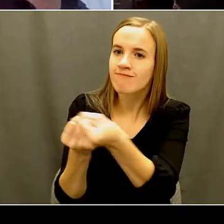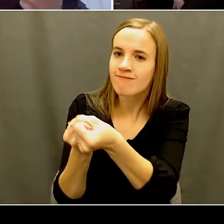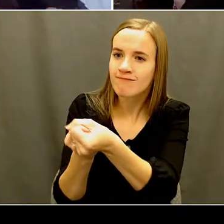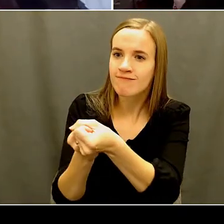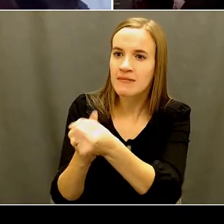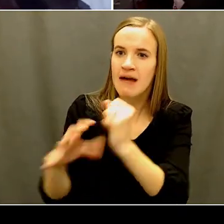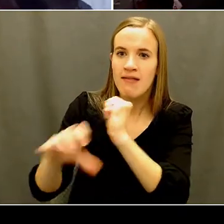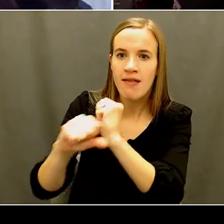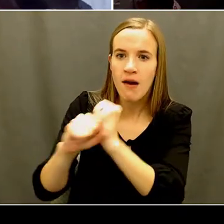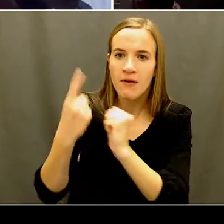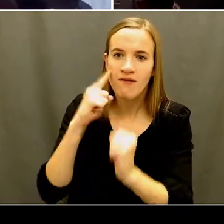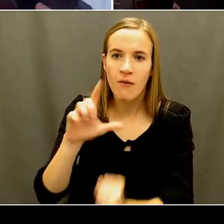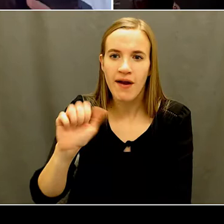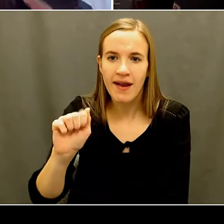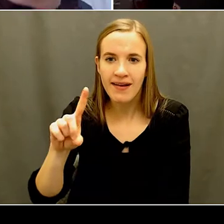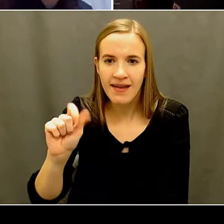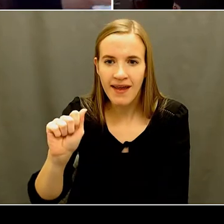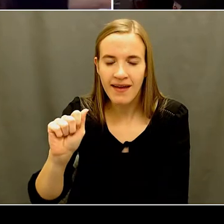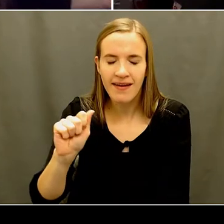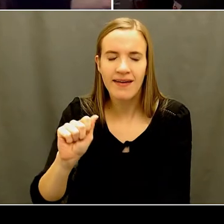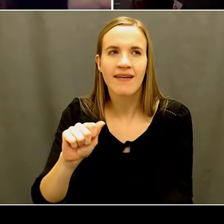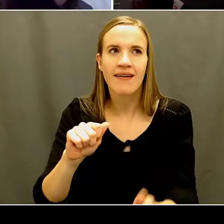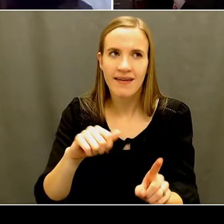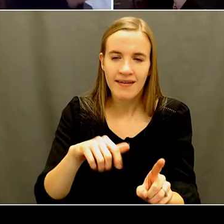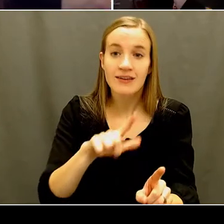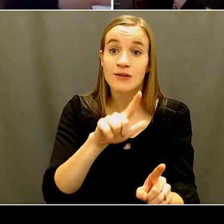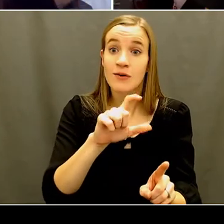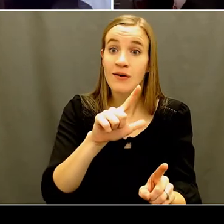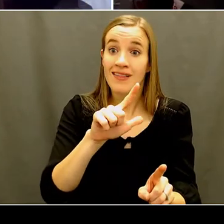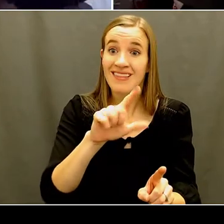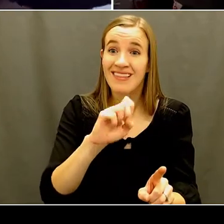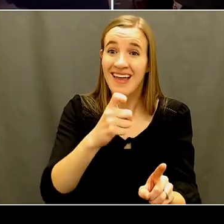really think you should consider it. The mayor is it's great. I've already talked